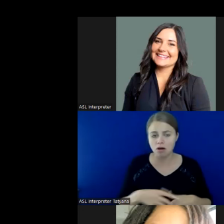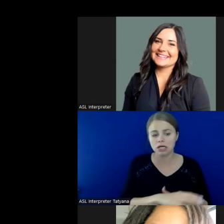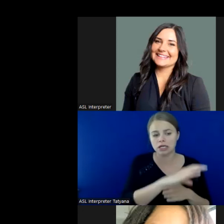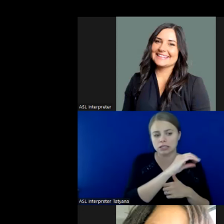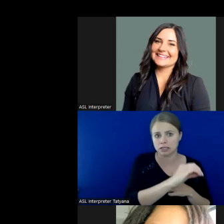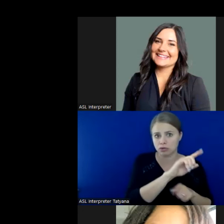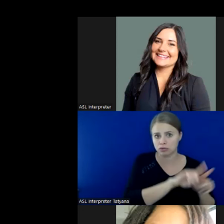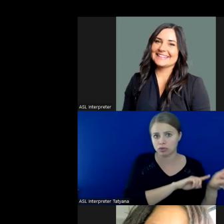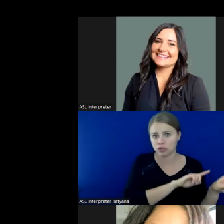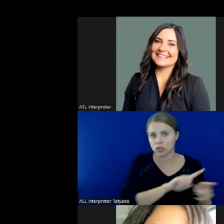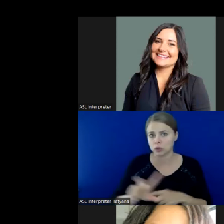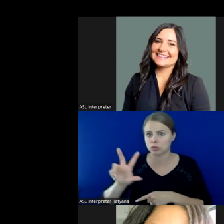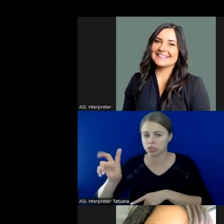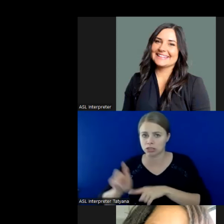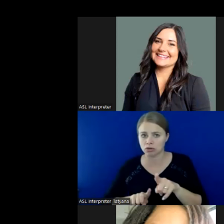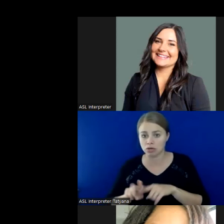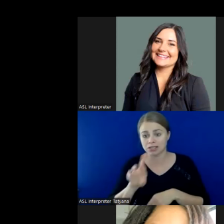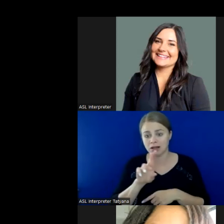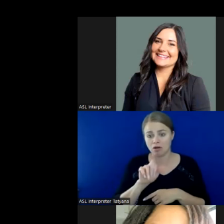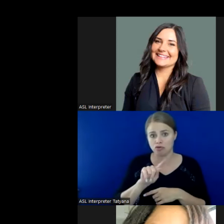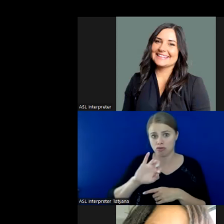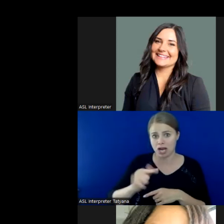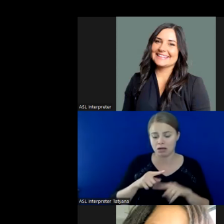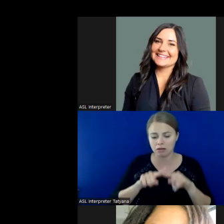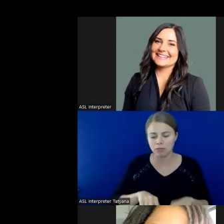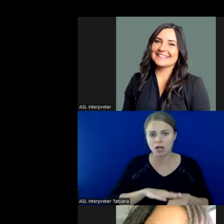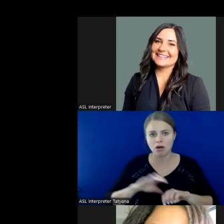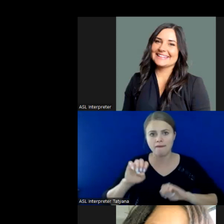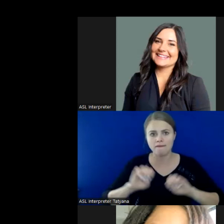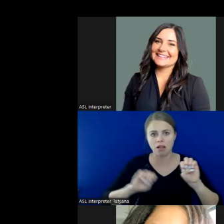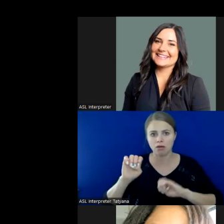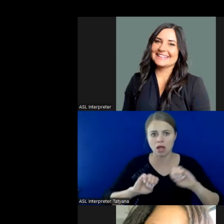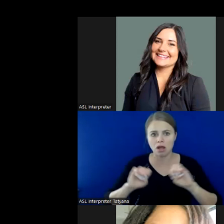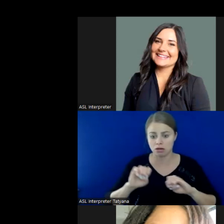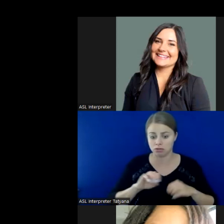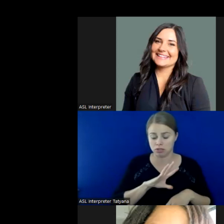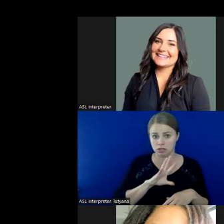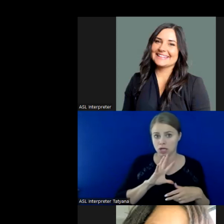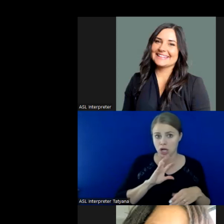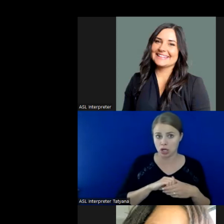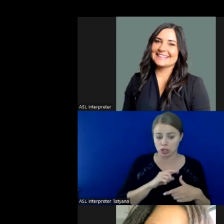And that rating is based upon an evaluation of, does it include the required elements?